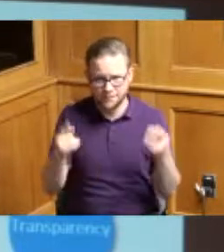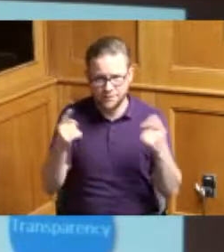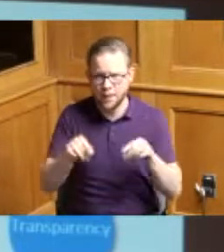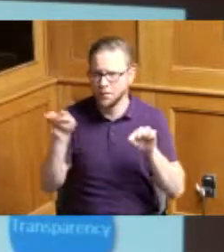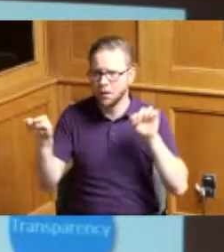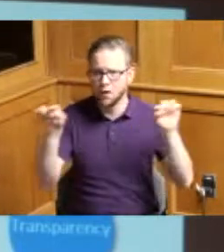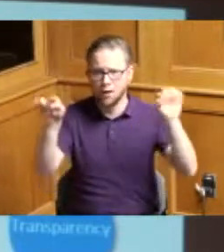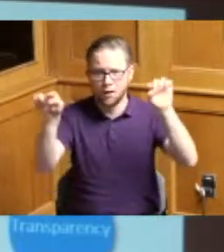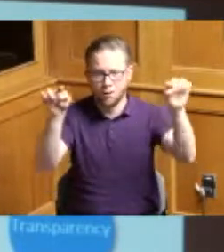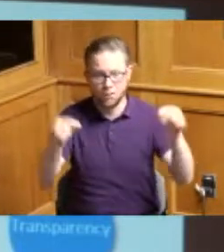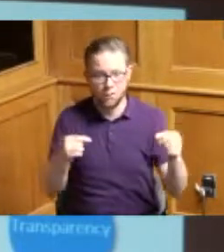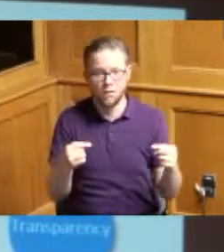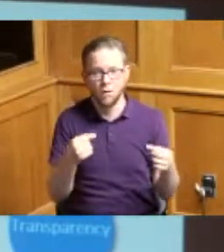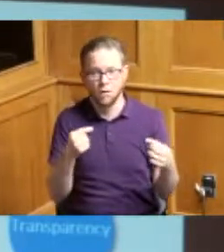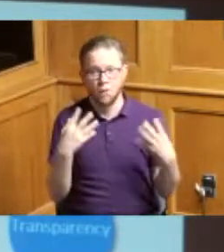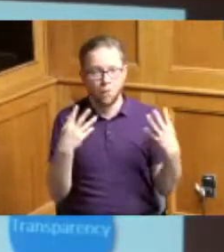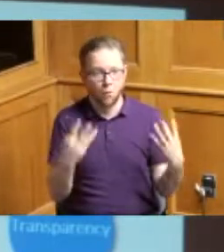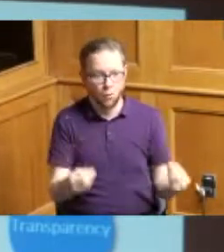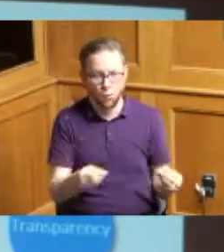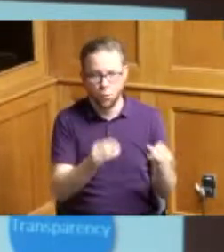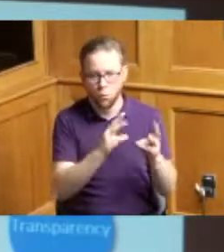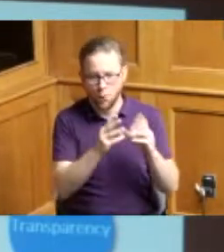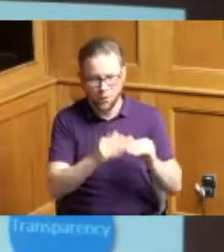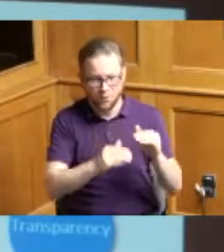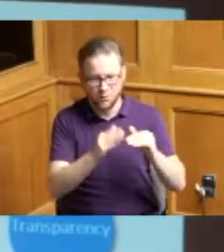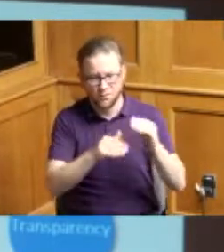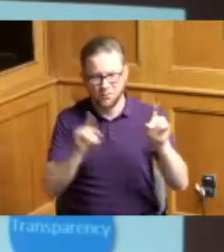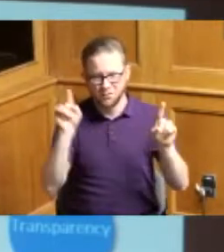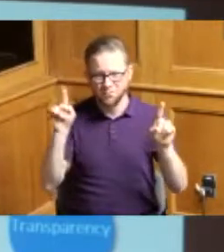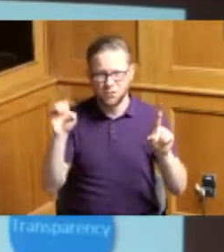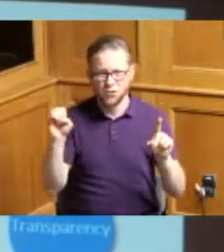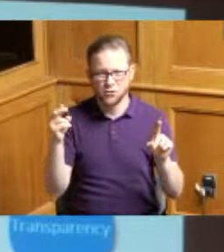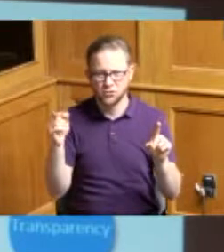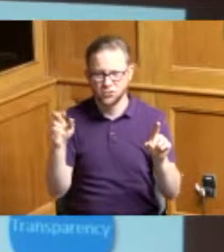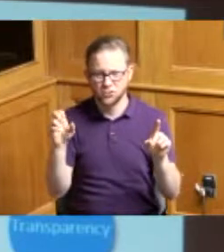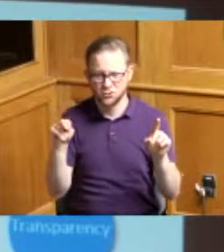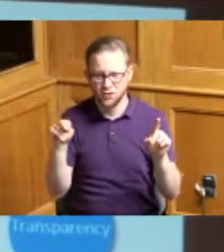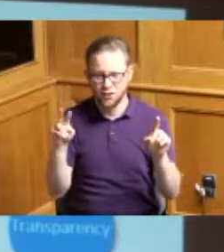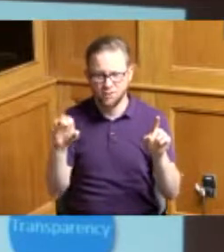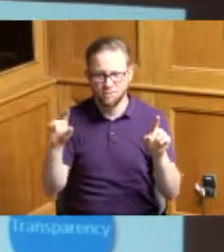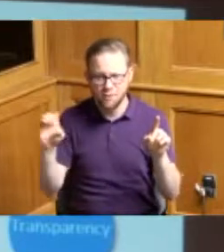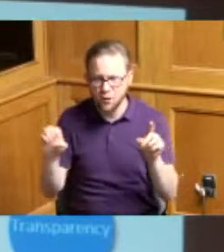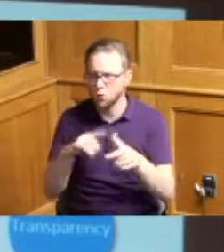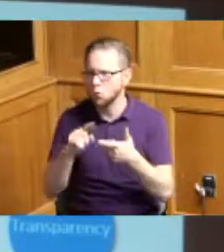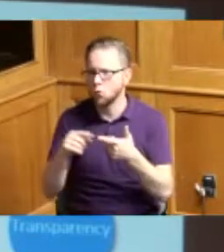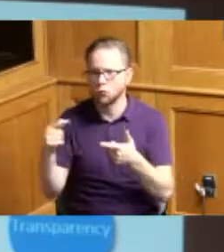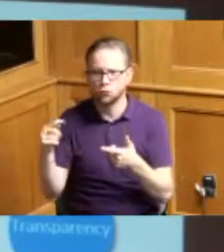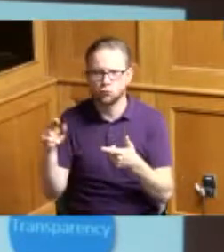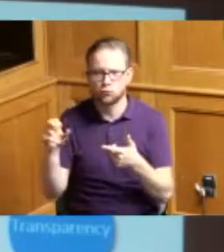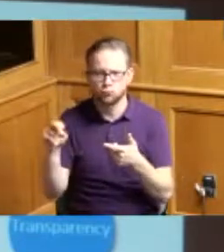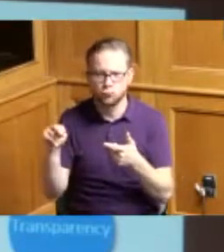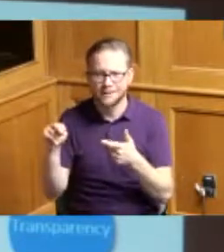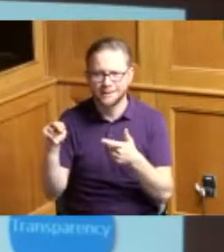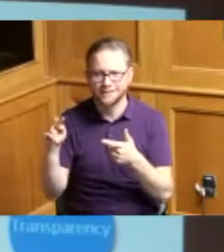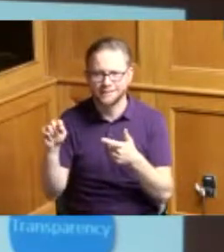have wet weather facilities up in Sharonville or out in green township and various you know systems